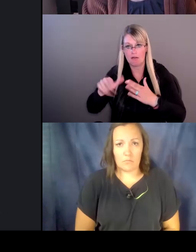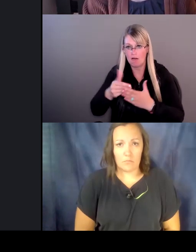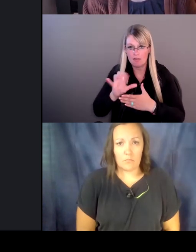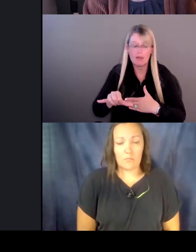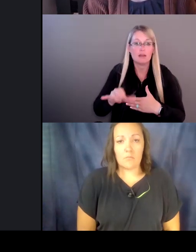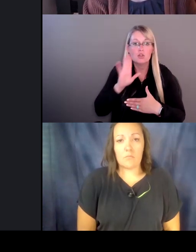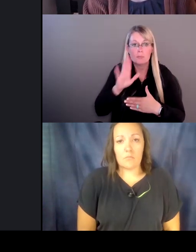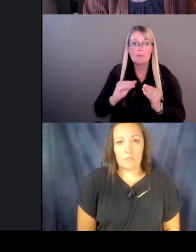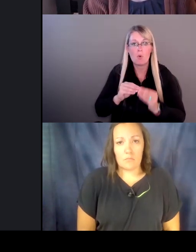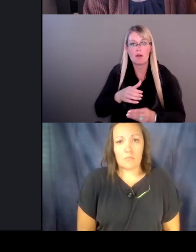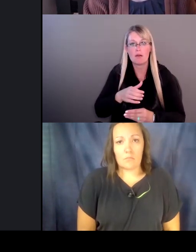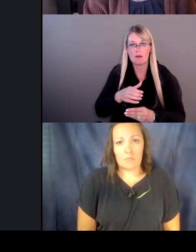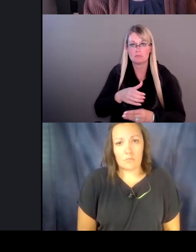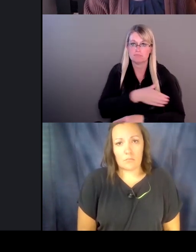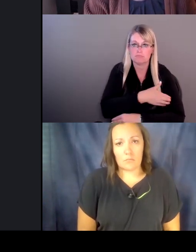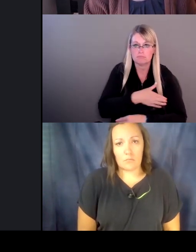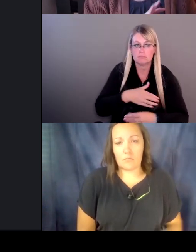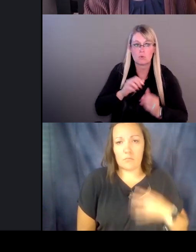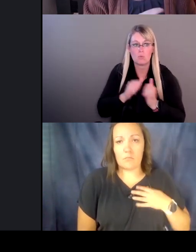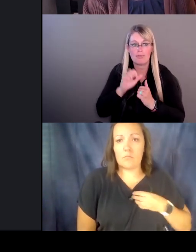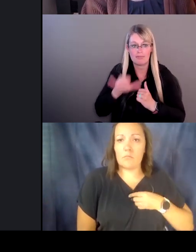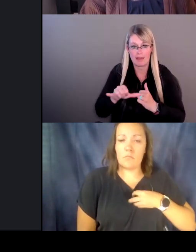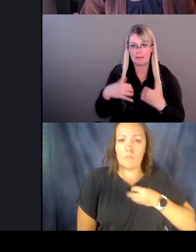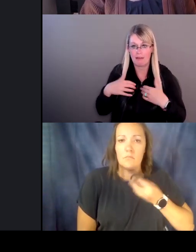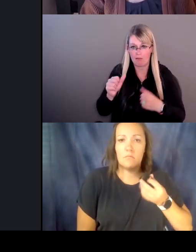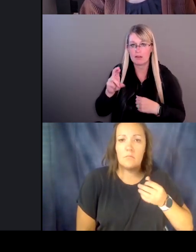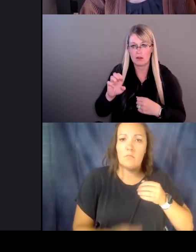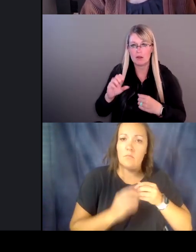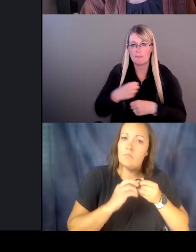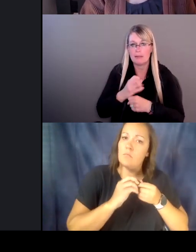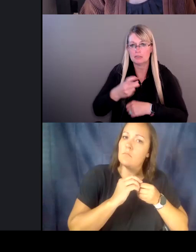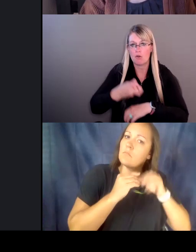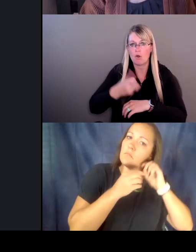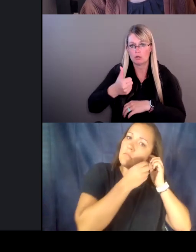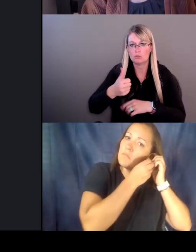be more impacted by inequities in health care which will make it harder to get treated for